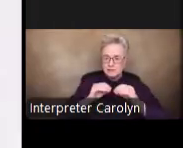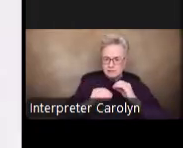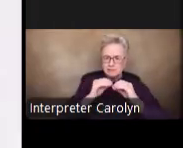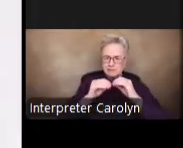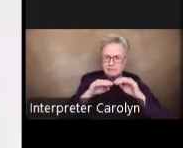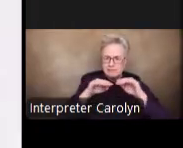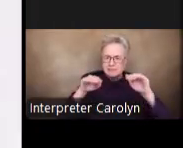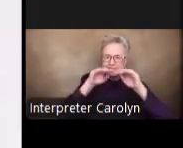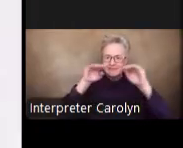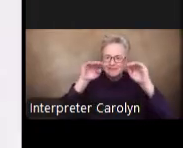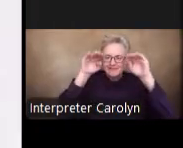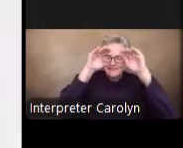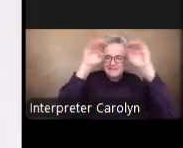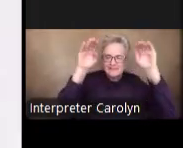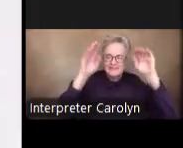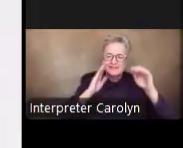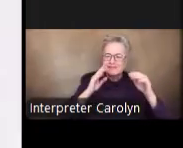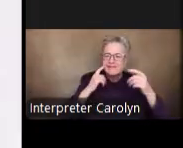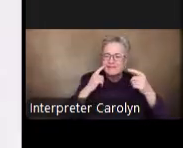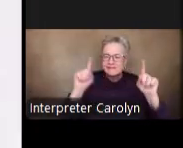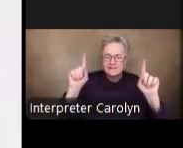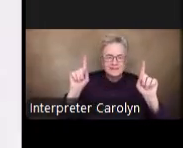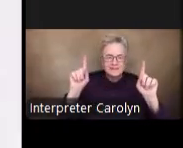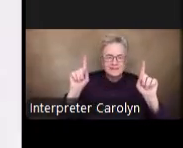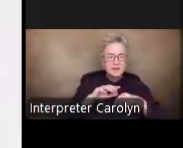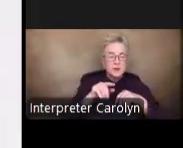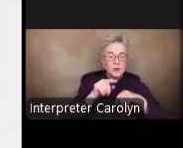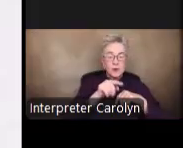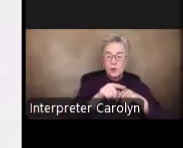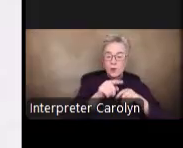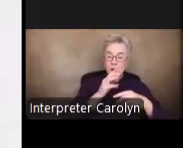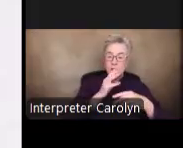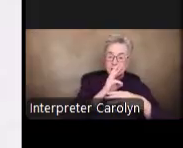Okay? And between six and 10 months, we see the frame of the